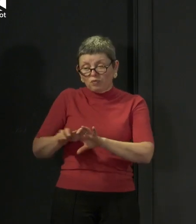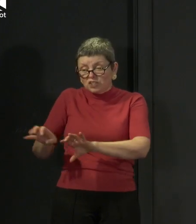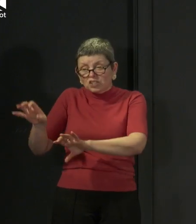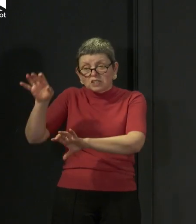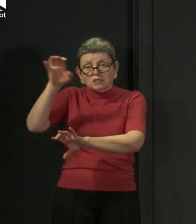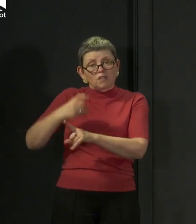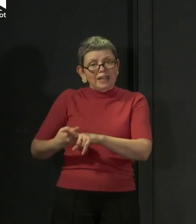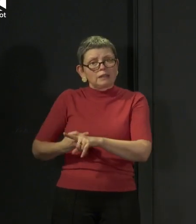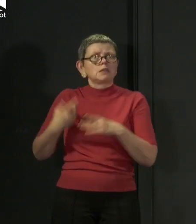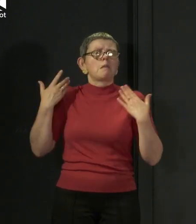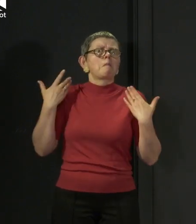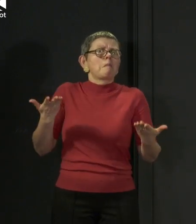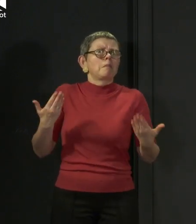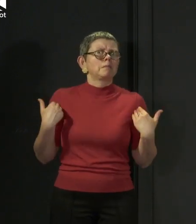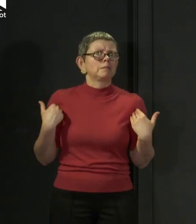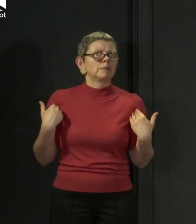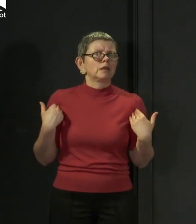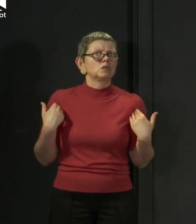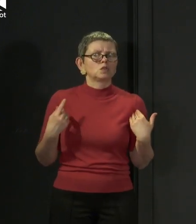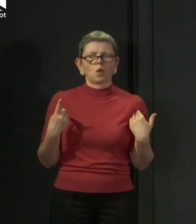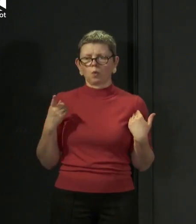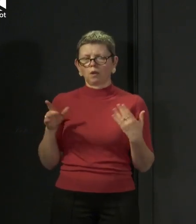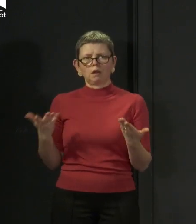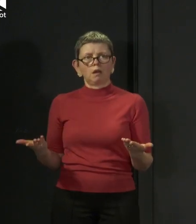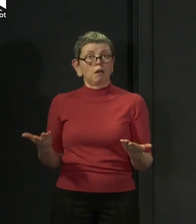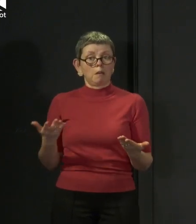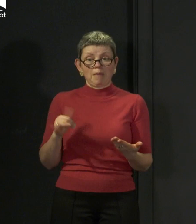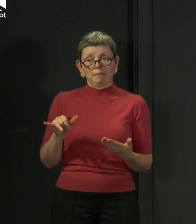so I couldn't say that there's no region of England that could not be higher than Scotland.